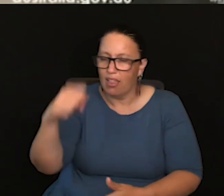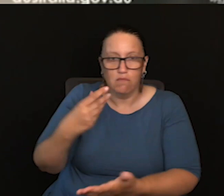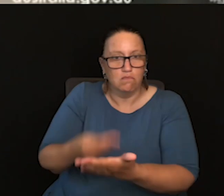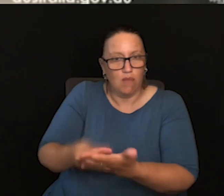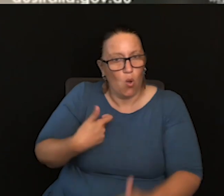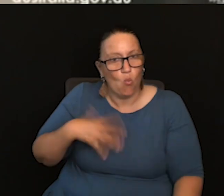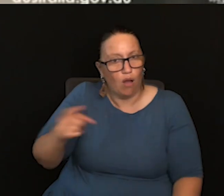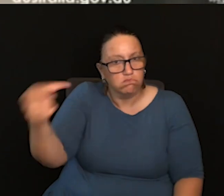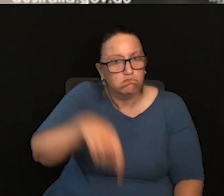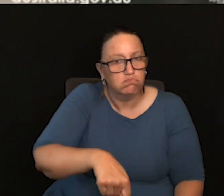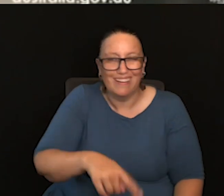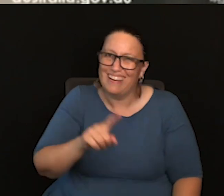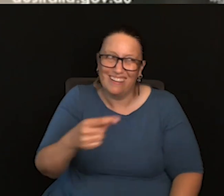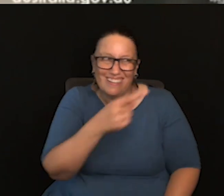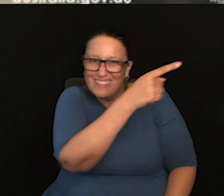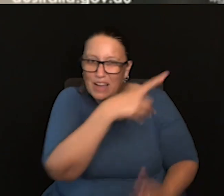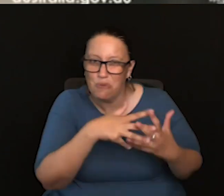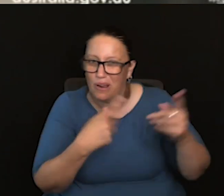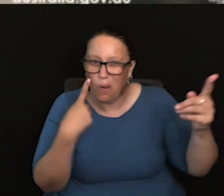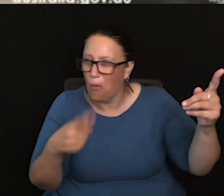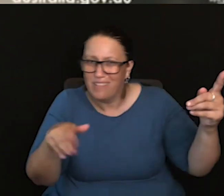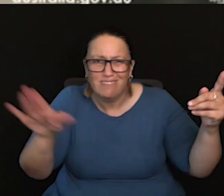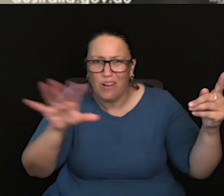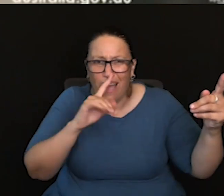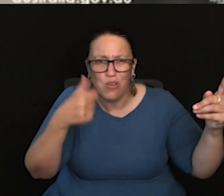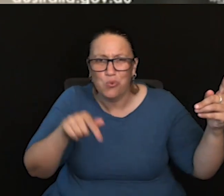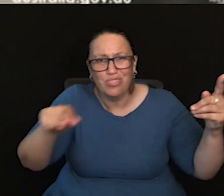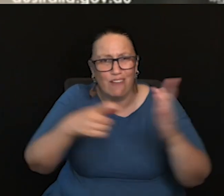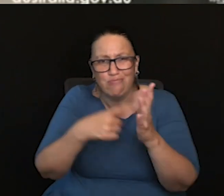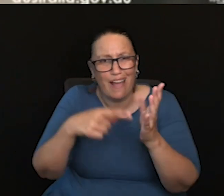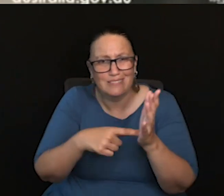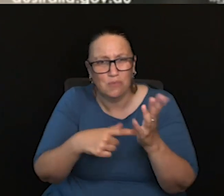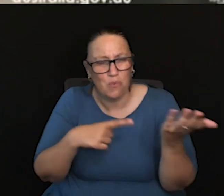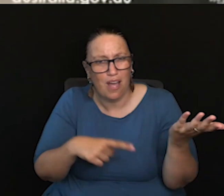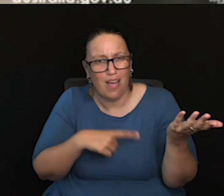So, having said that, the TGA has approved 67 tests,